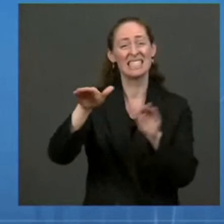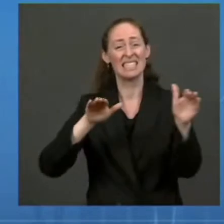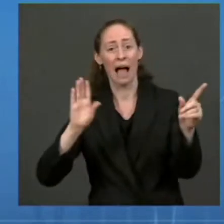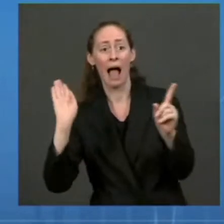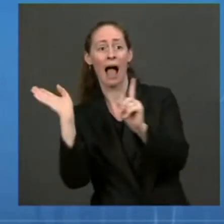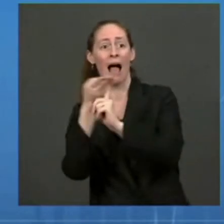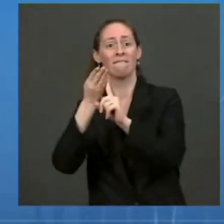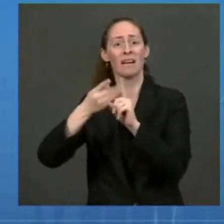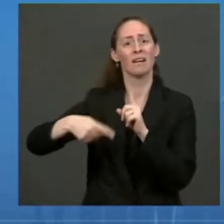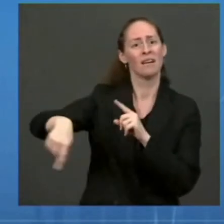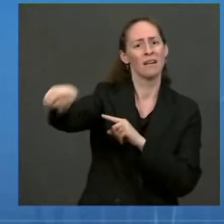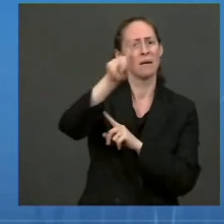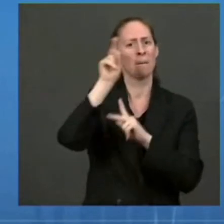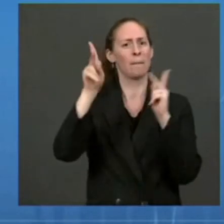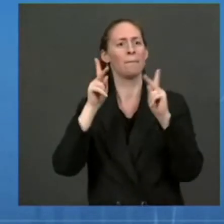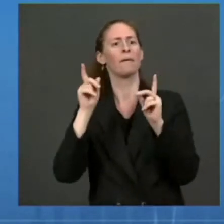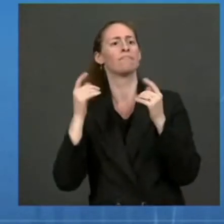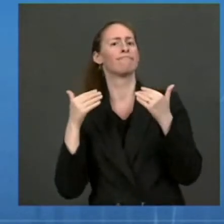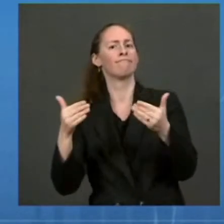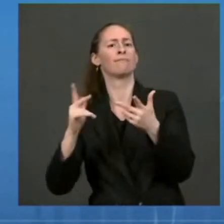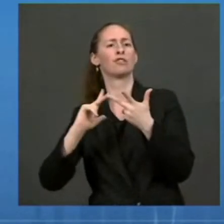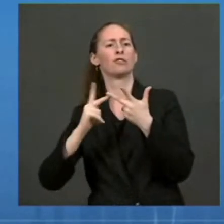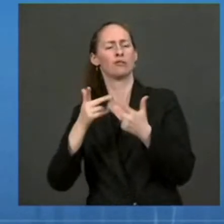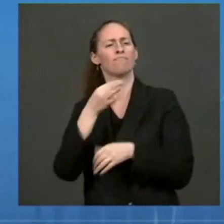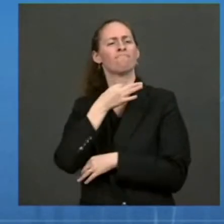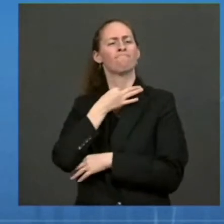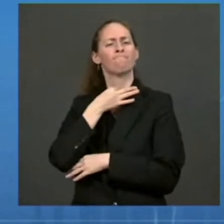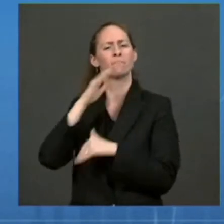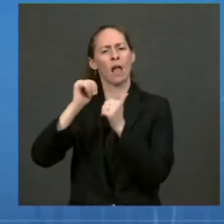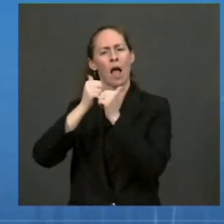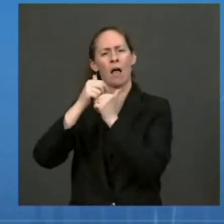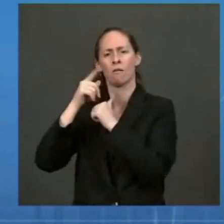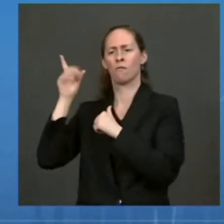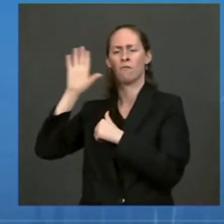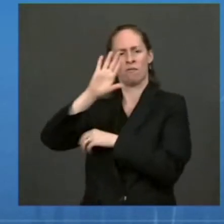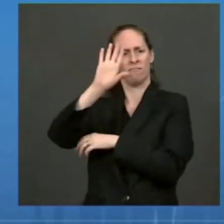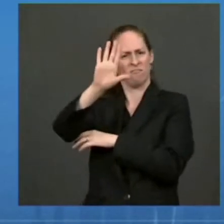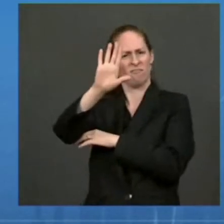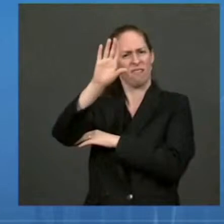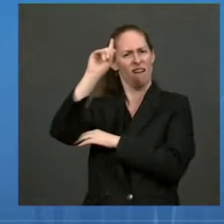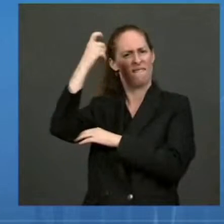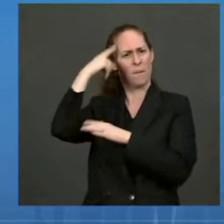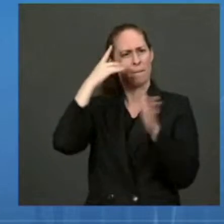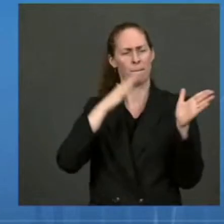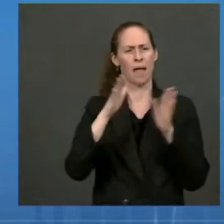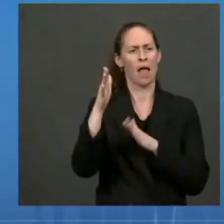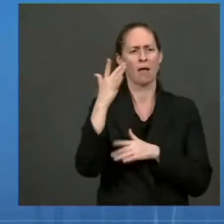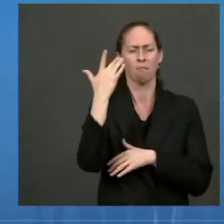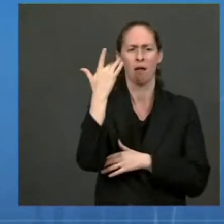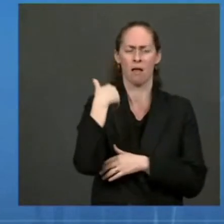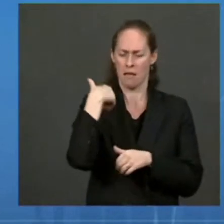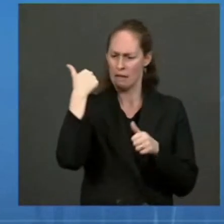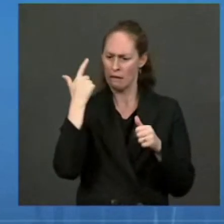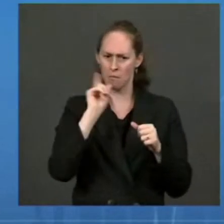TO GET A THIRD SHOT?